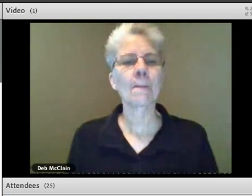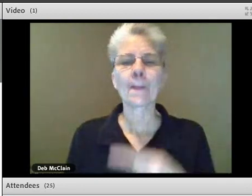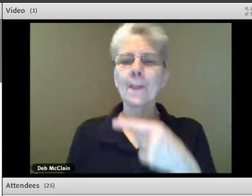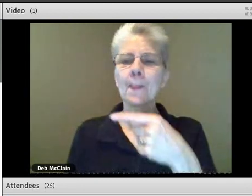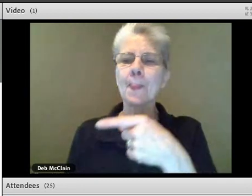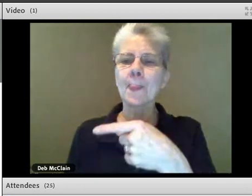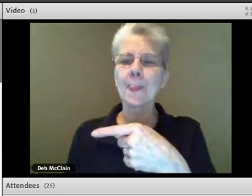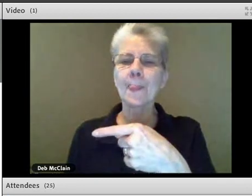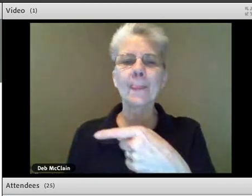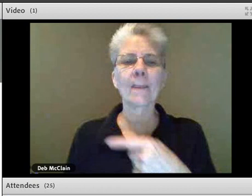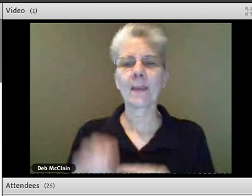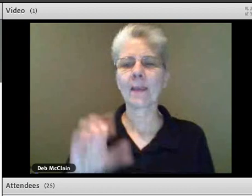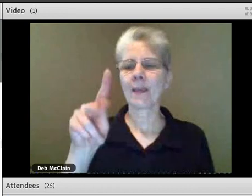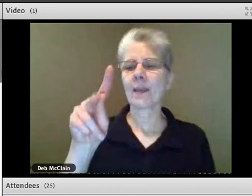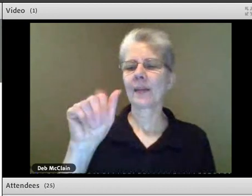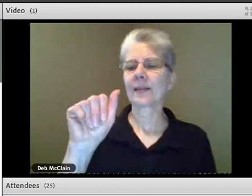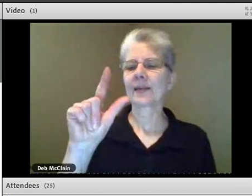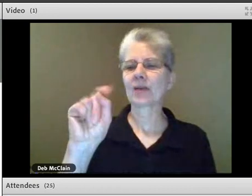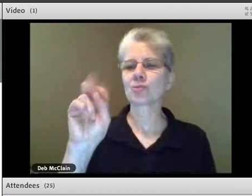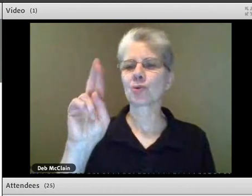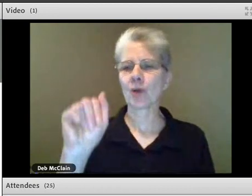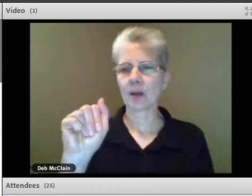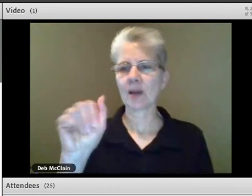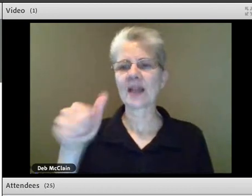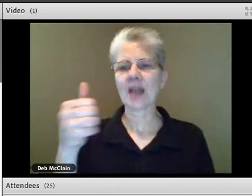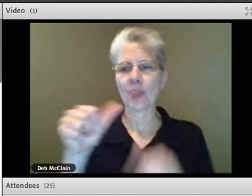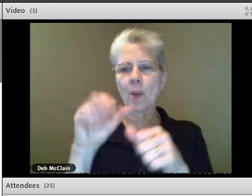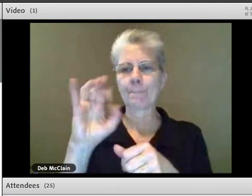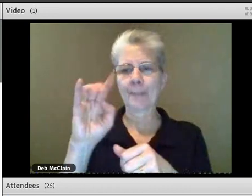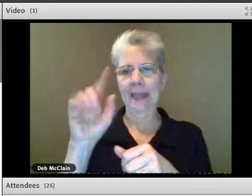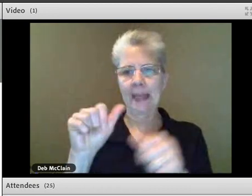This is Kaltura, or MediaSpace,